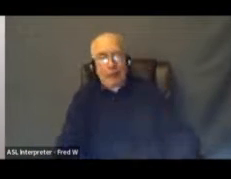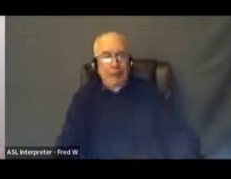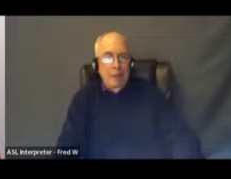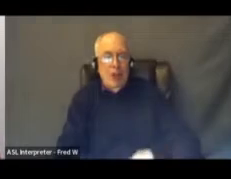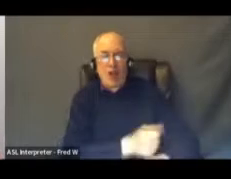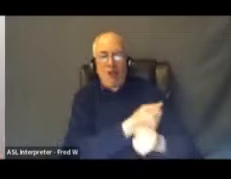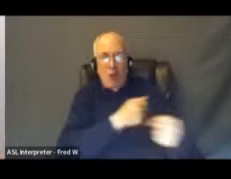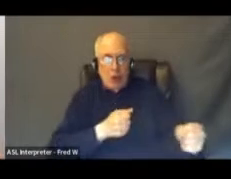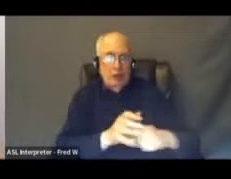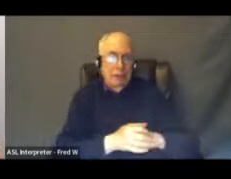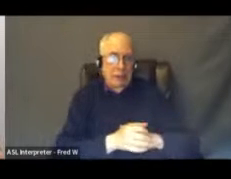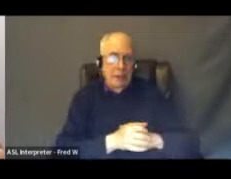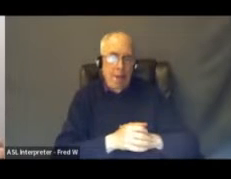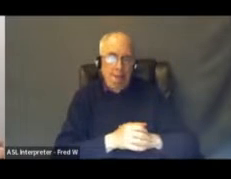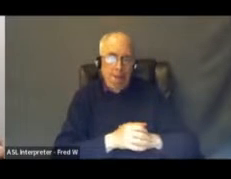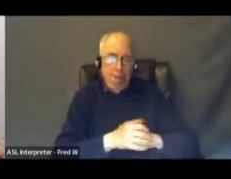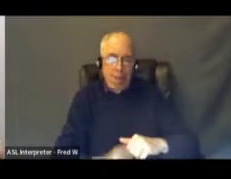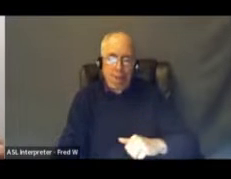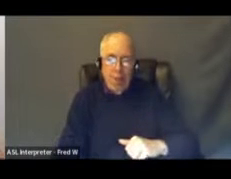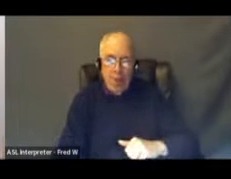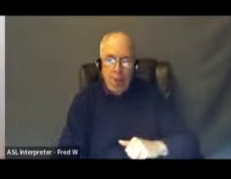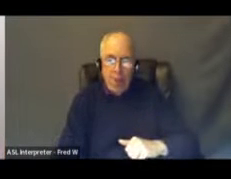Hey, All right, next, please.